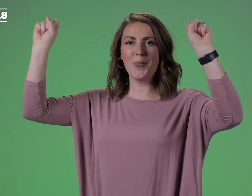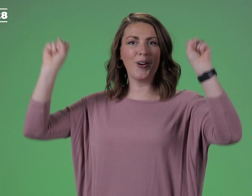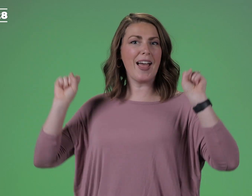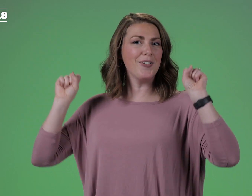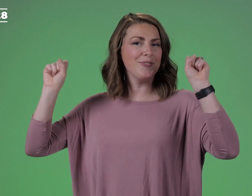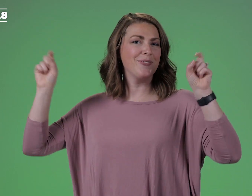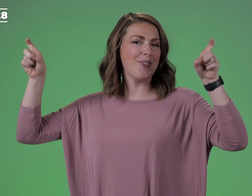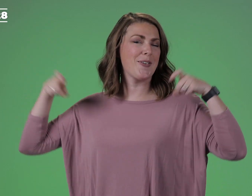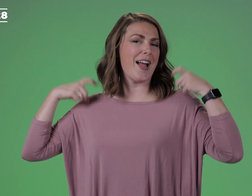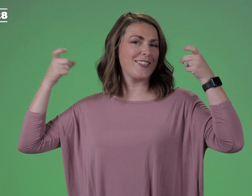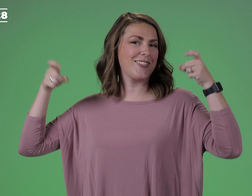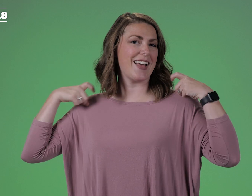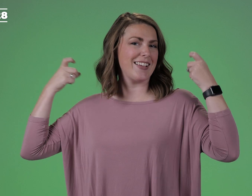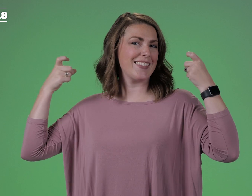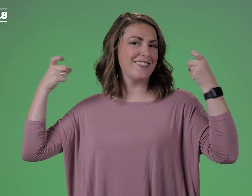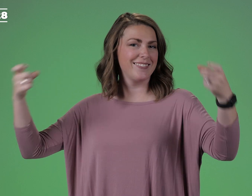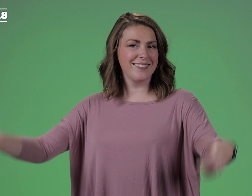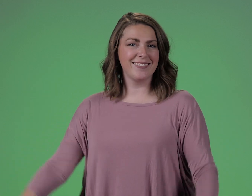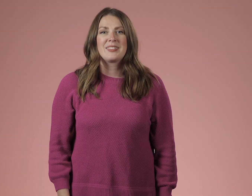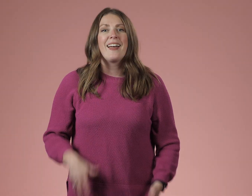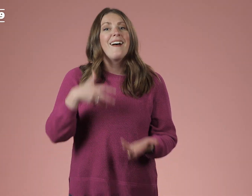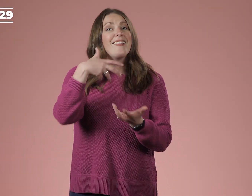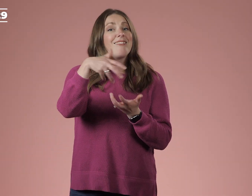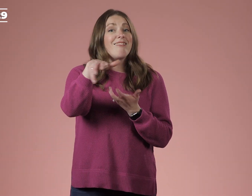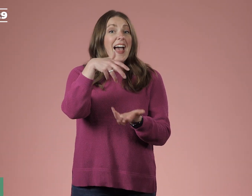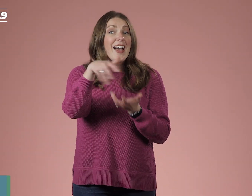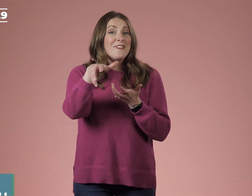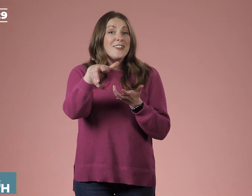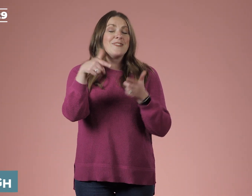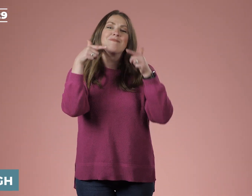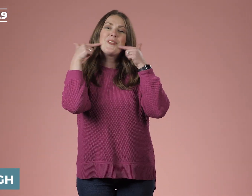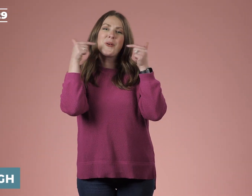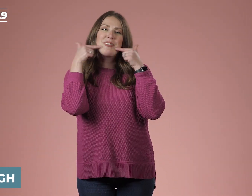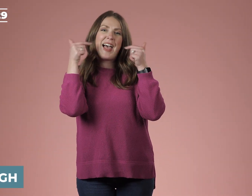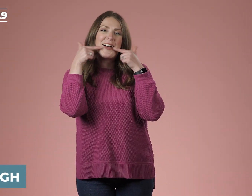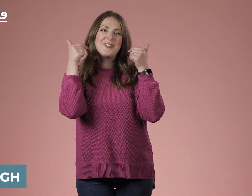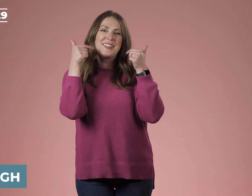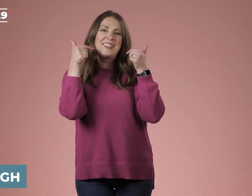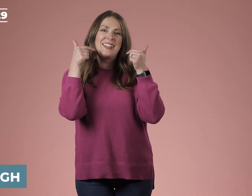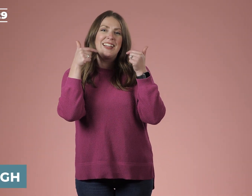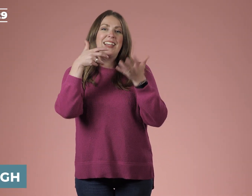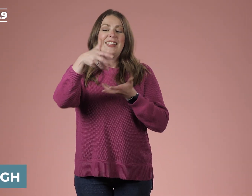Workout or exercise. Laugh or laugh.